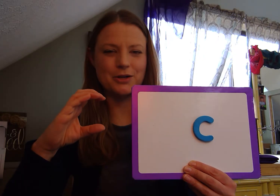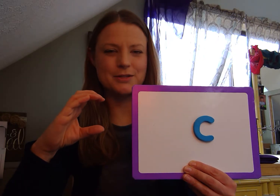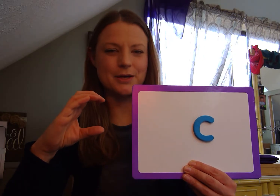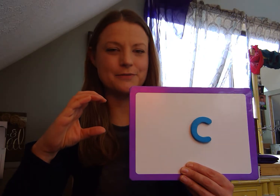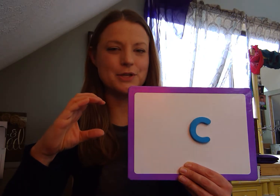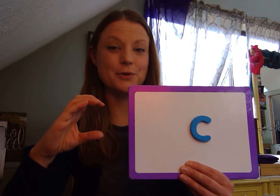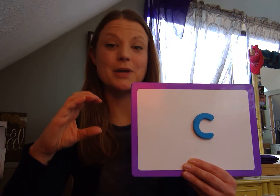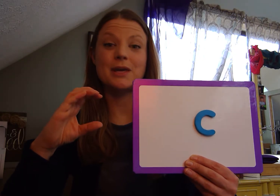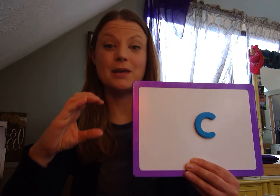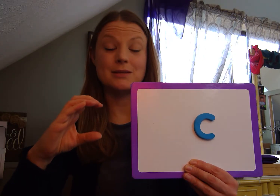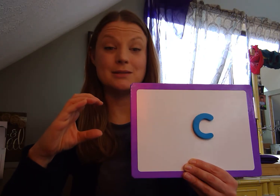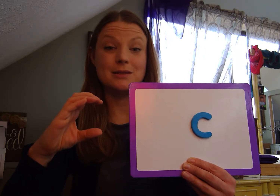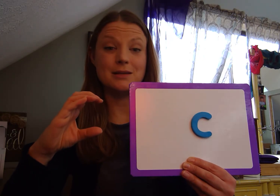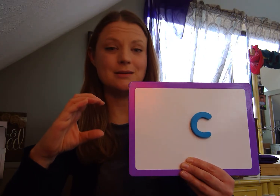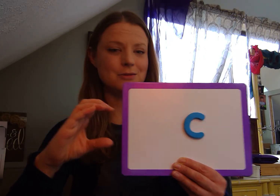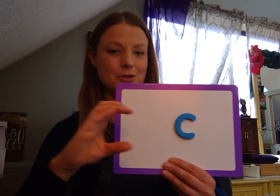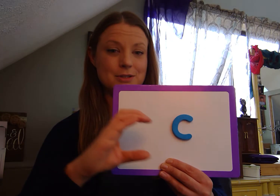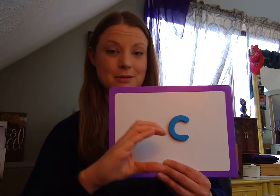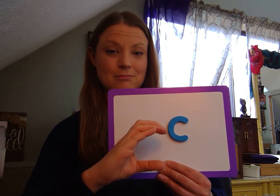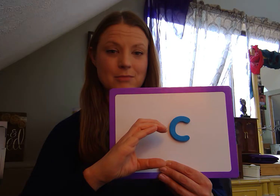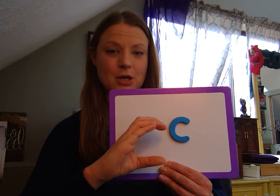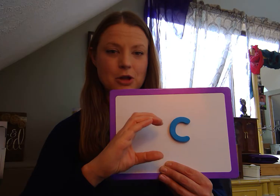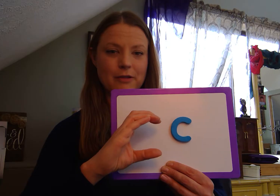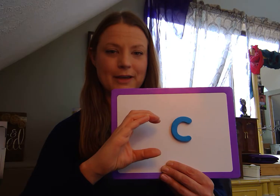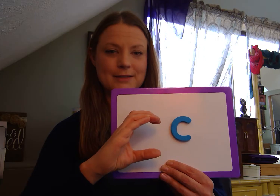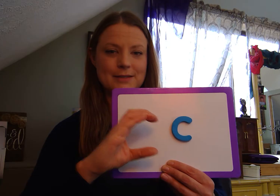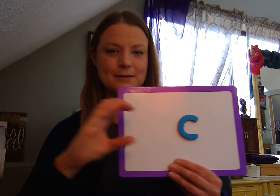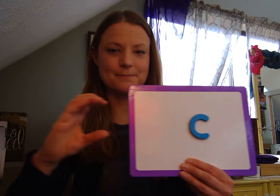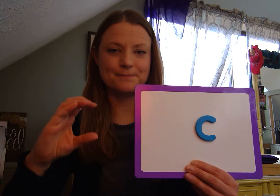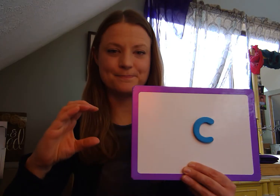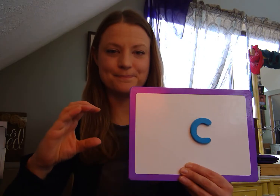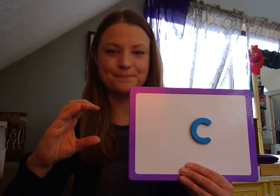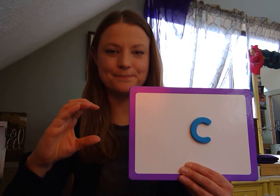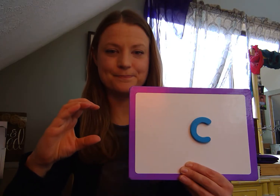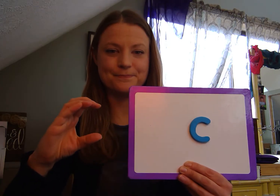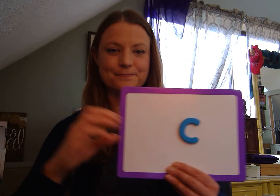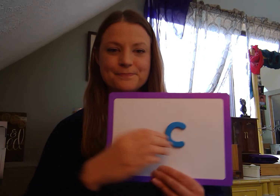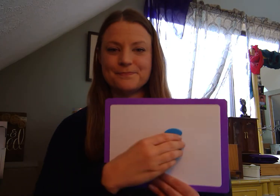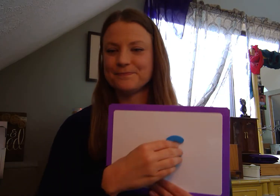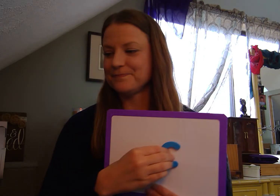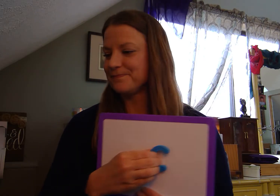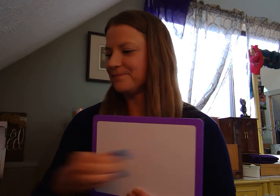itself so "C" looks a lot like a "C"